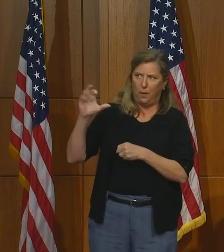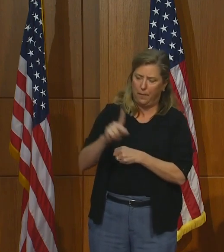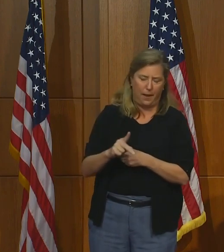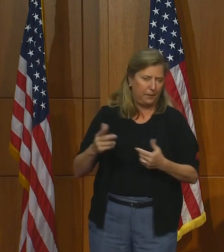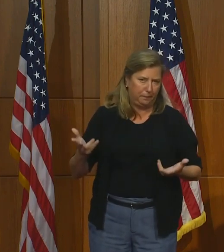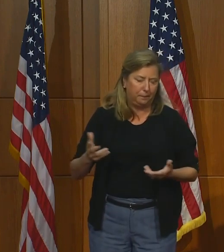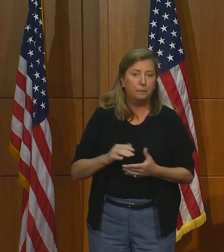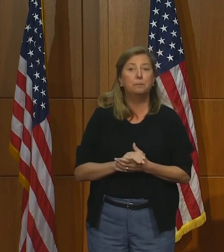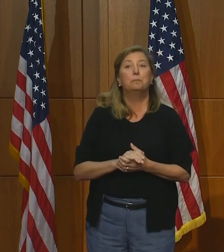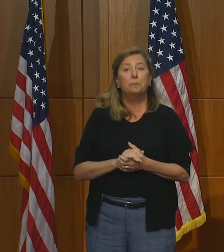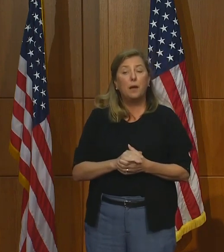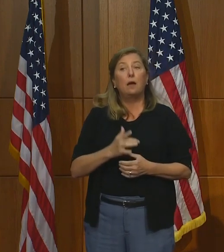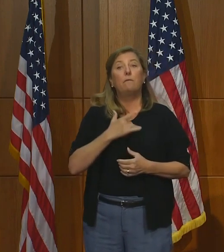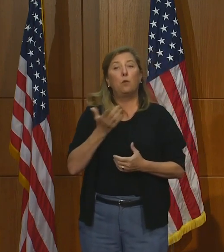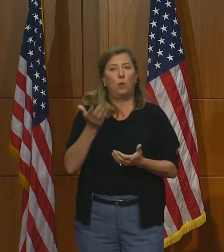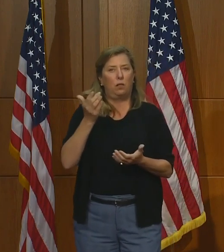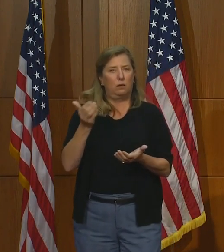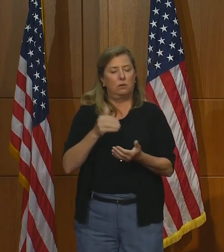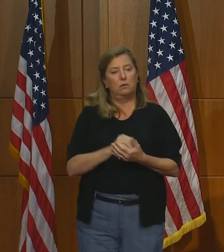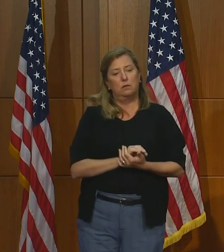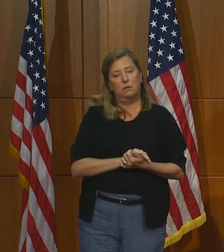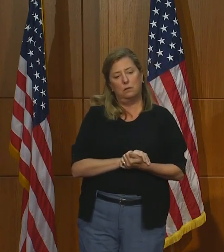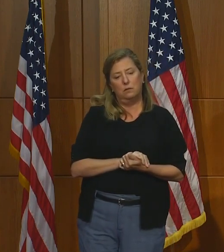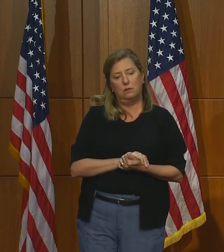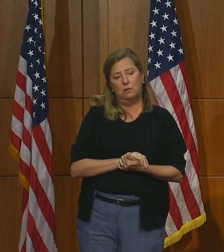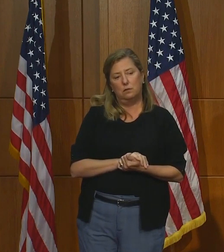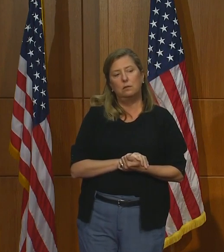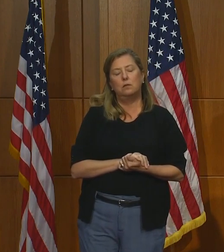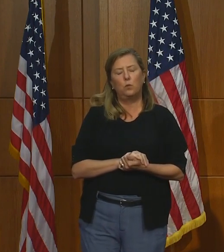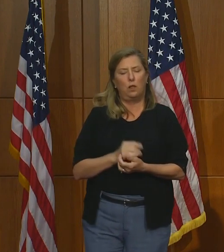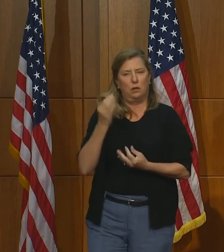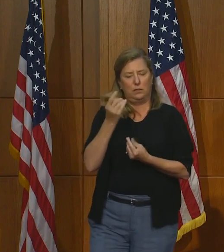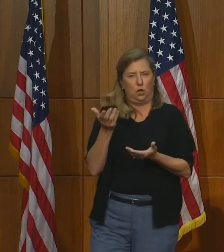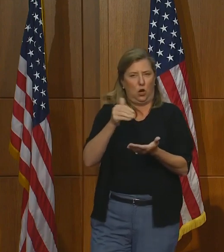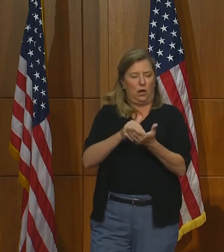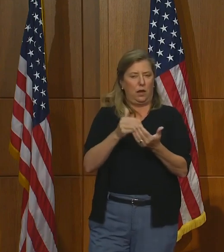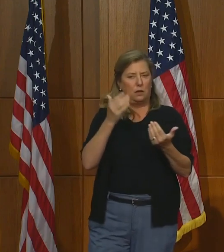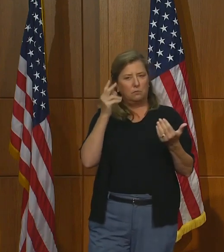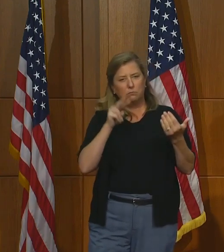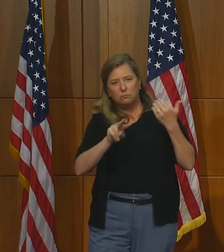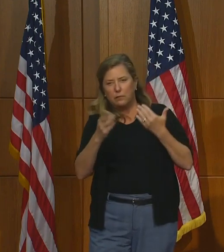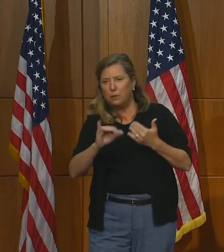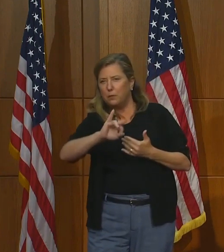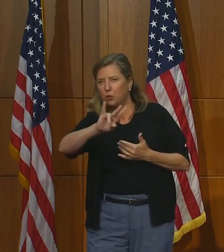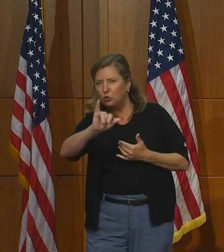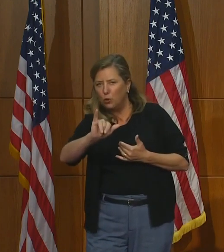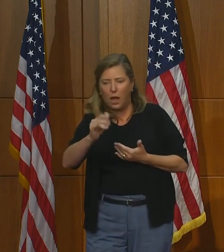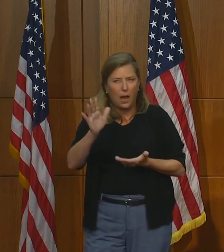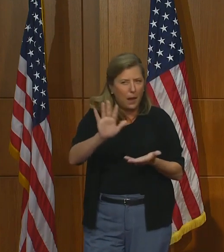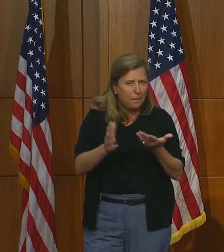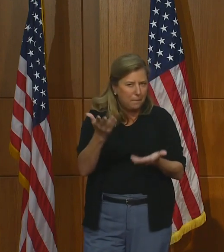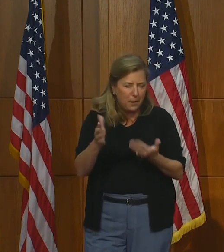DATE HAS NOT BEEN SET- BUT WE LOOK AT DOING A RE FORECAST-